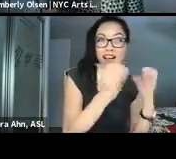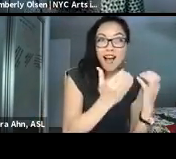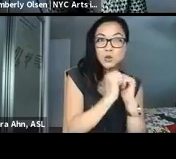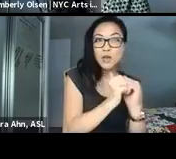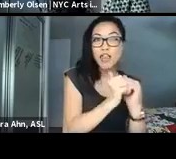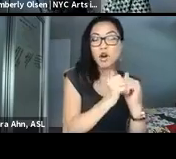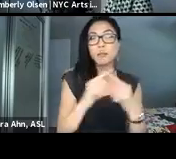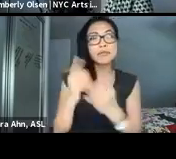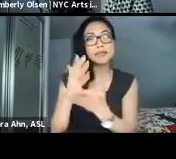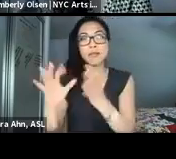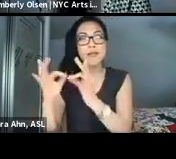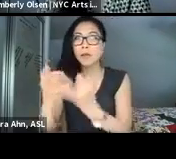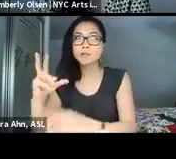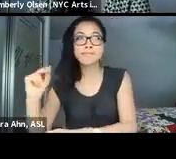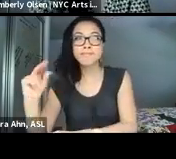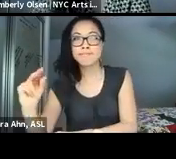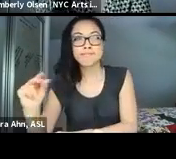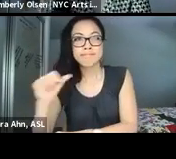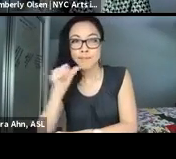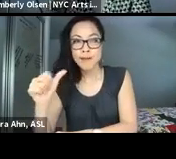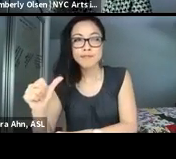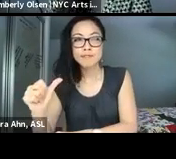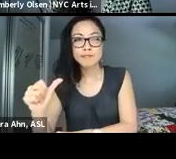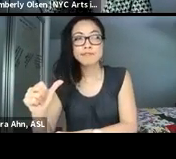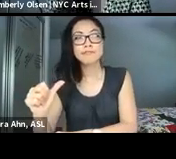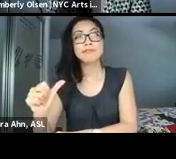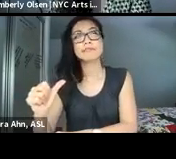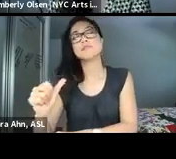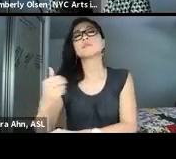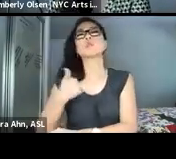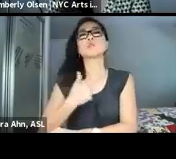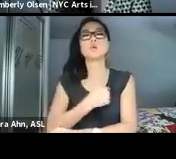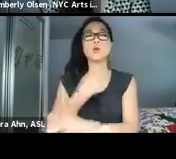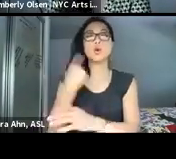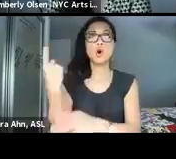of the year. Maybe both of their parents or whoever